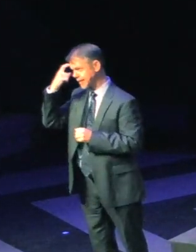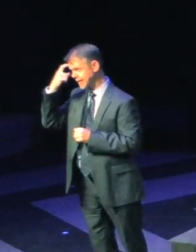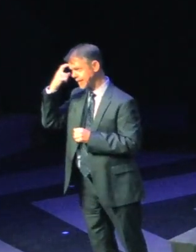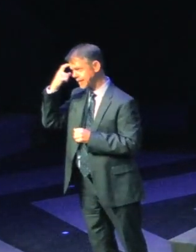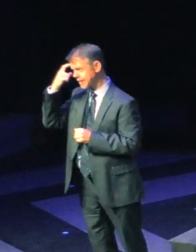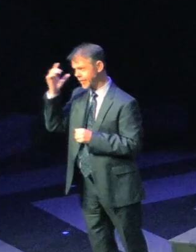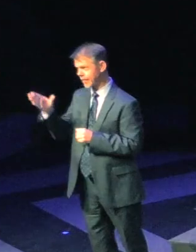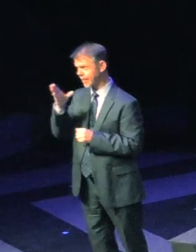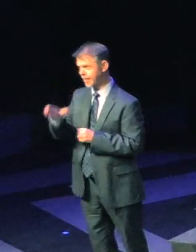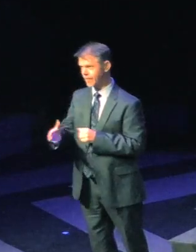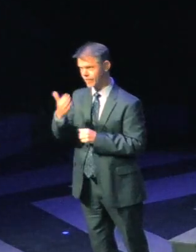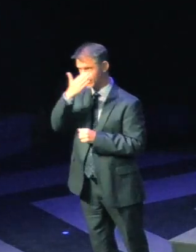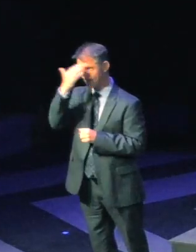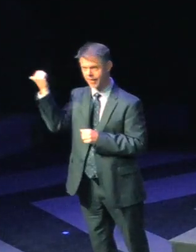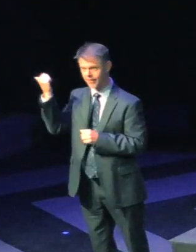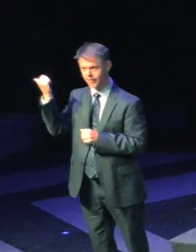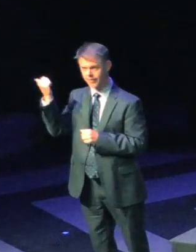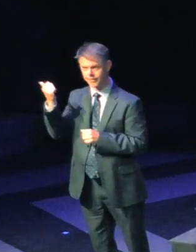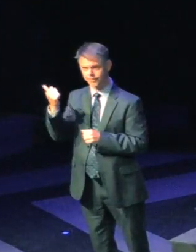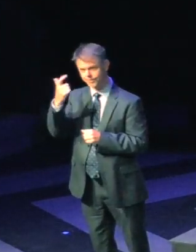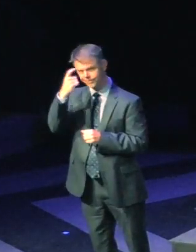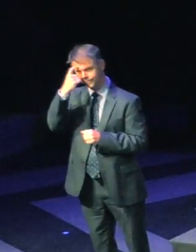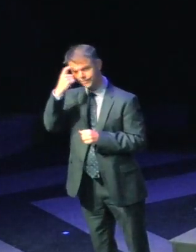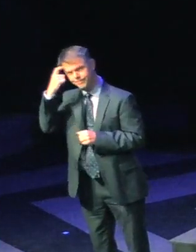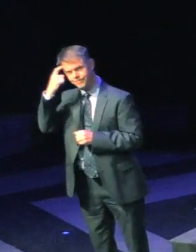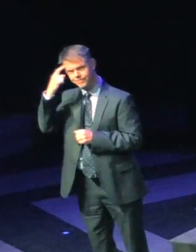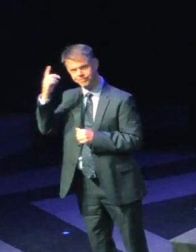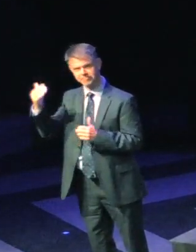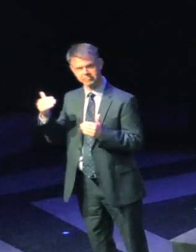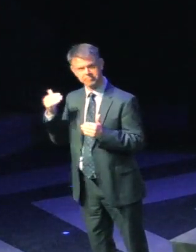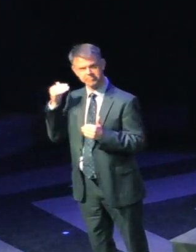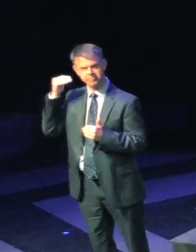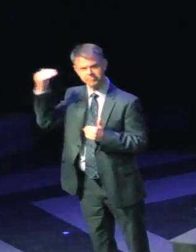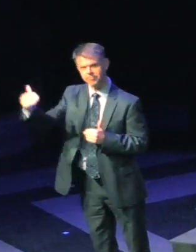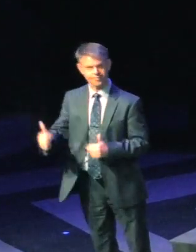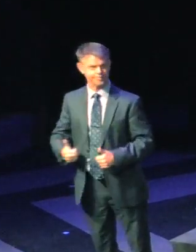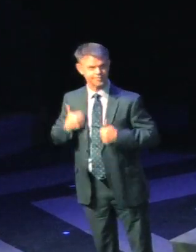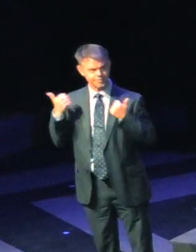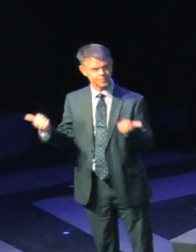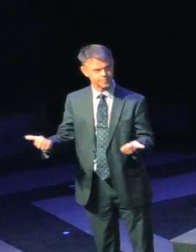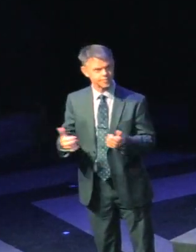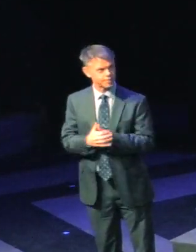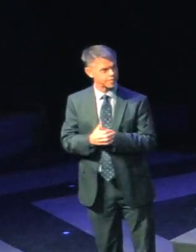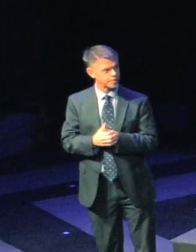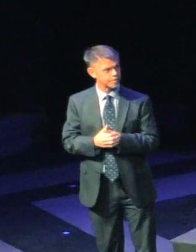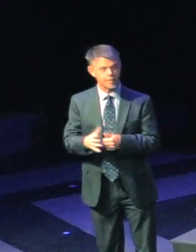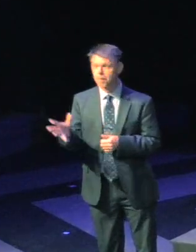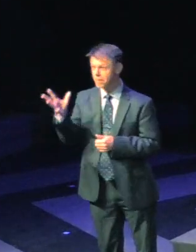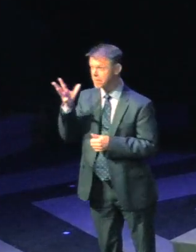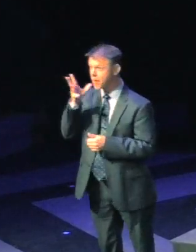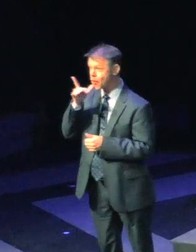um that you live with the rest of your life. My mom has shared with me because I didn't remember